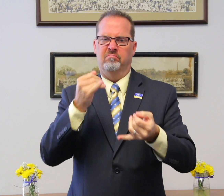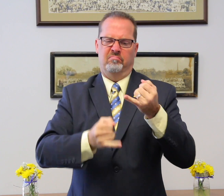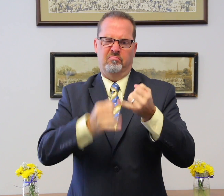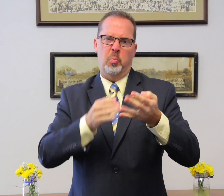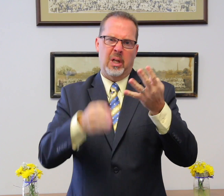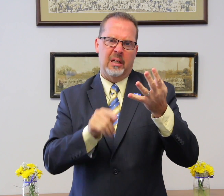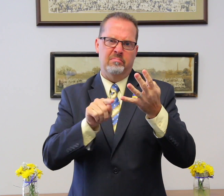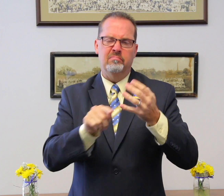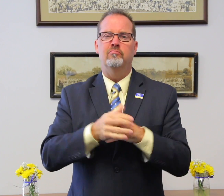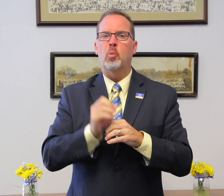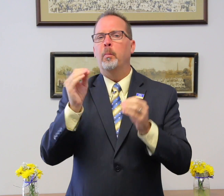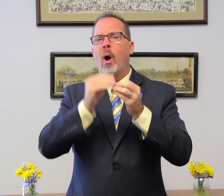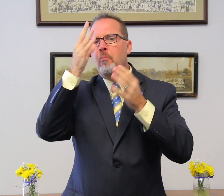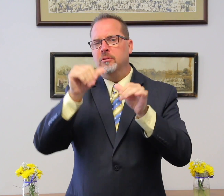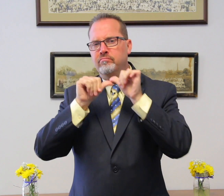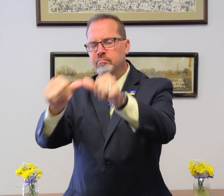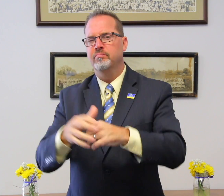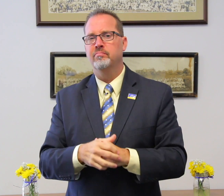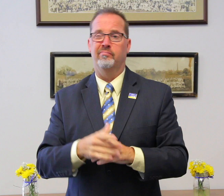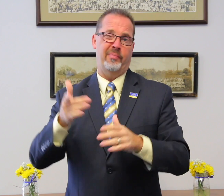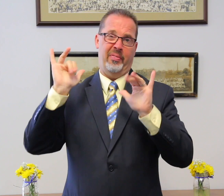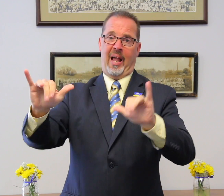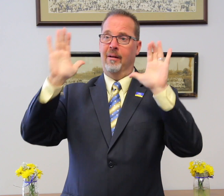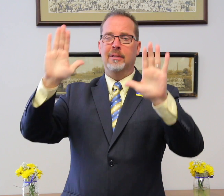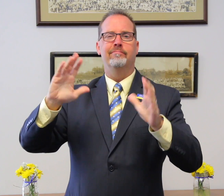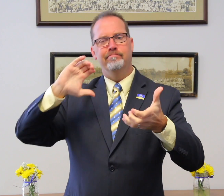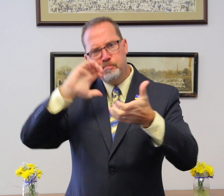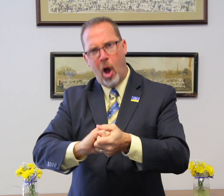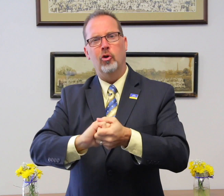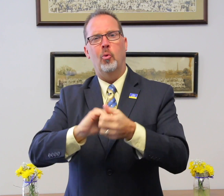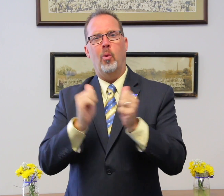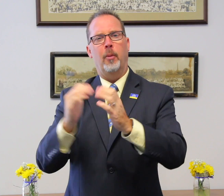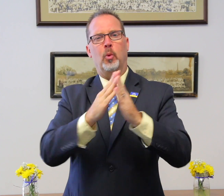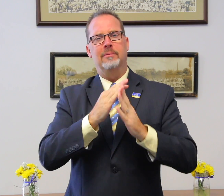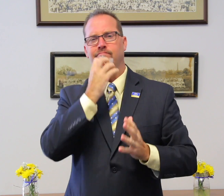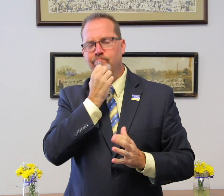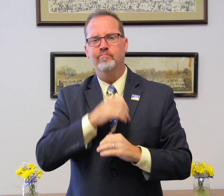last weekend of September. We will continue to share information throughout the year but it is a great opportunity for us to show how much we want